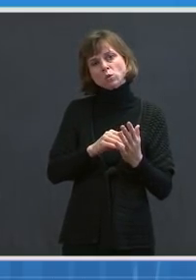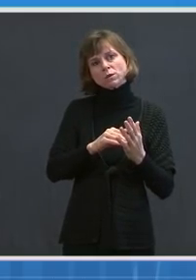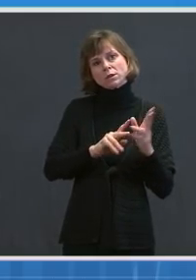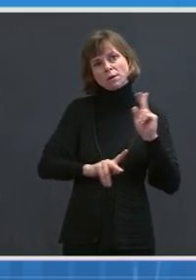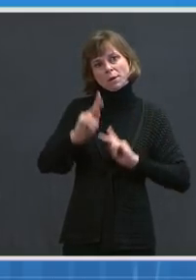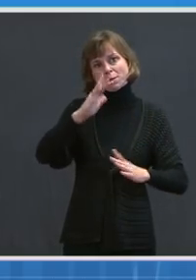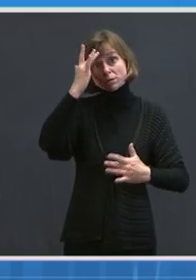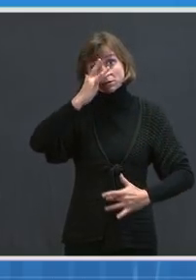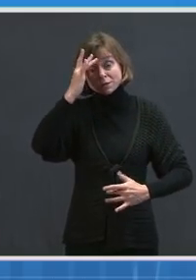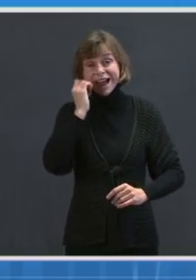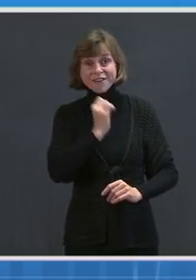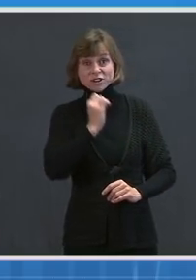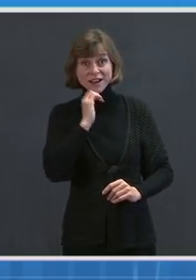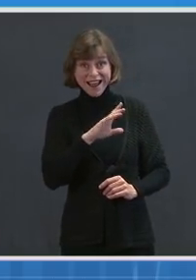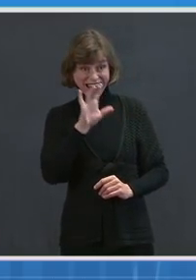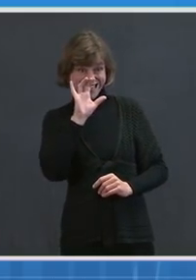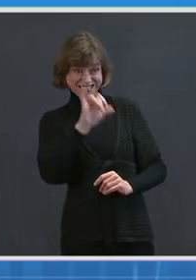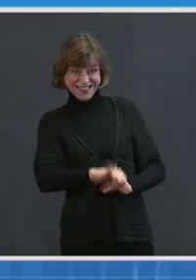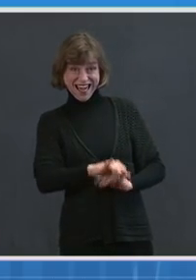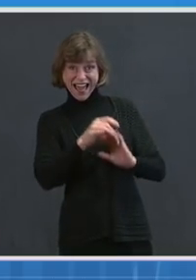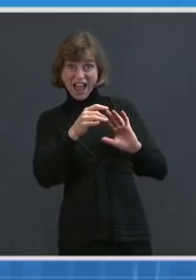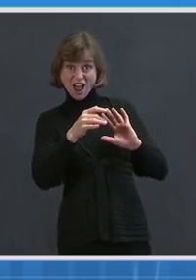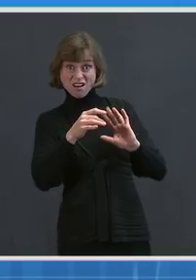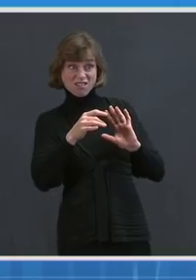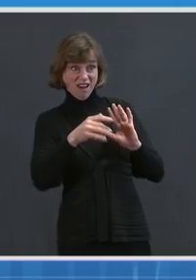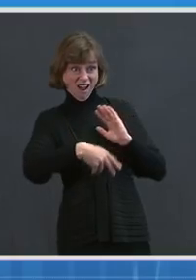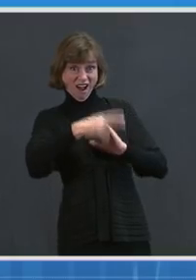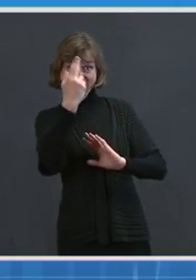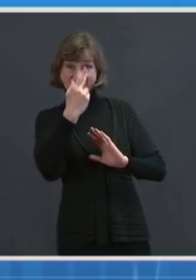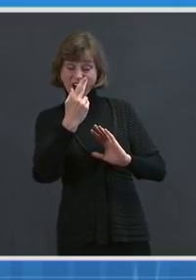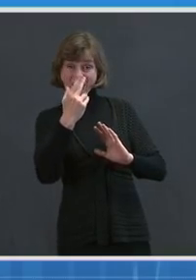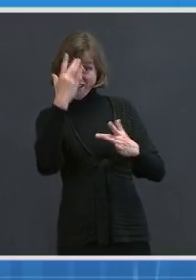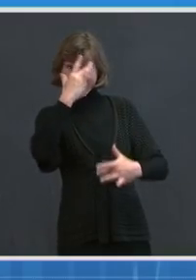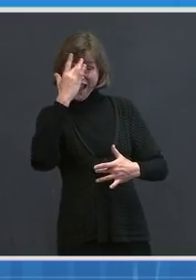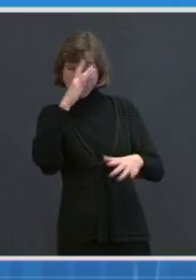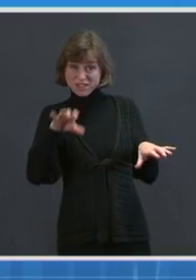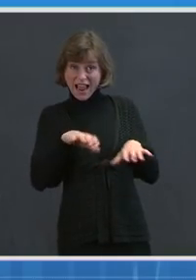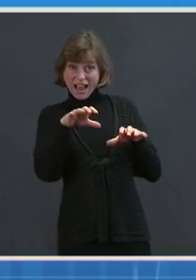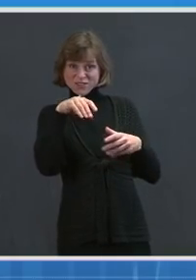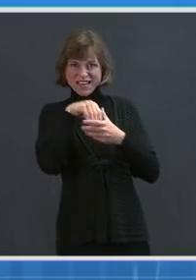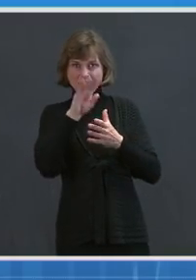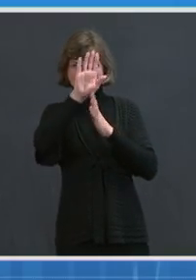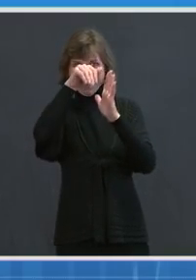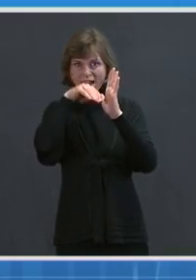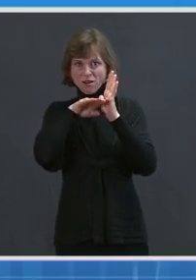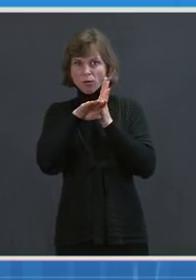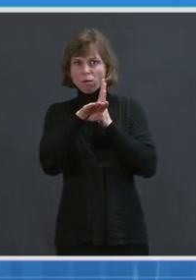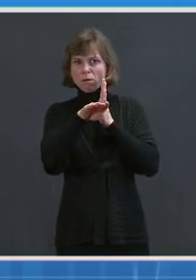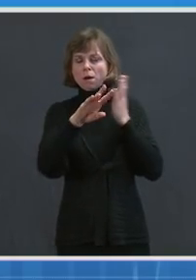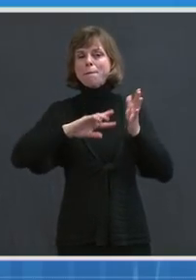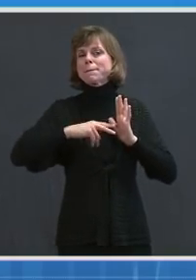When you have that much of viral activity in a plateau, it almost invariably means